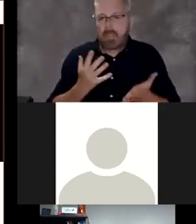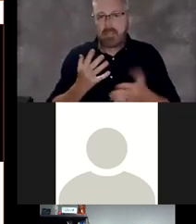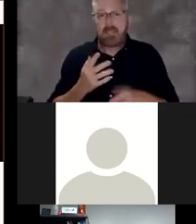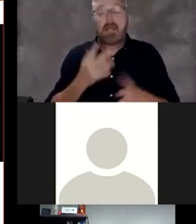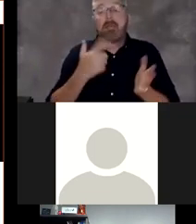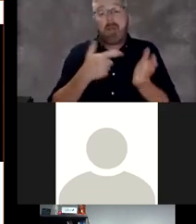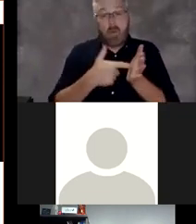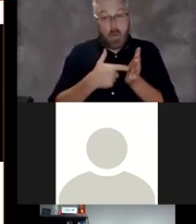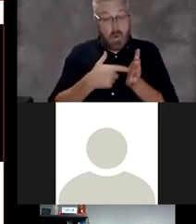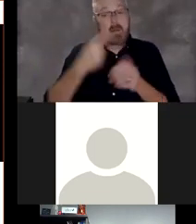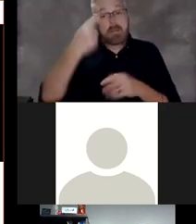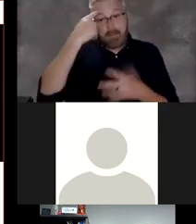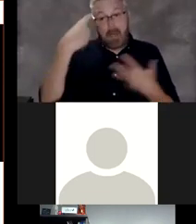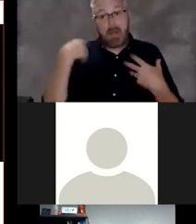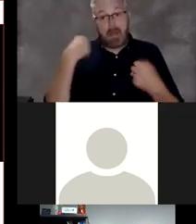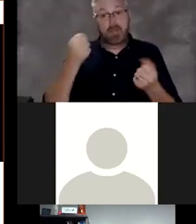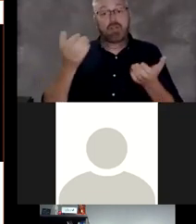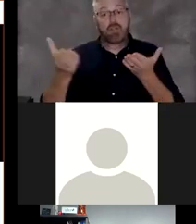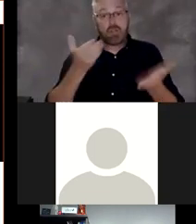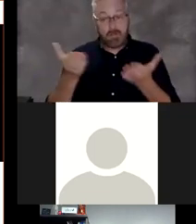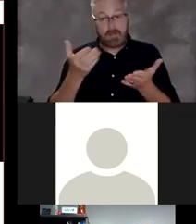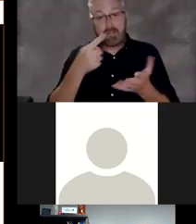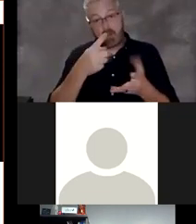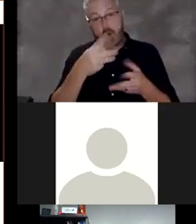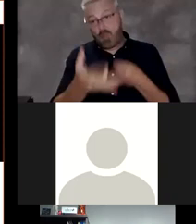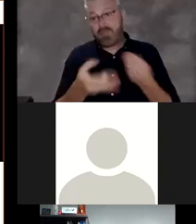SERVICES BE PROVIDED. THAT INCLUDES TREATMENT, ABLE